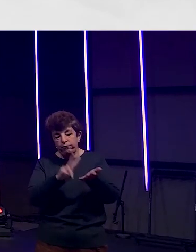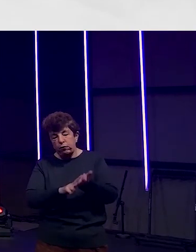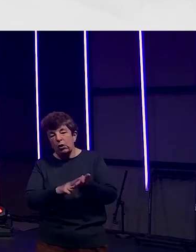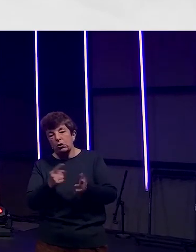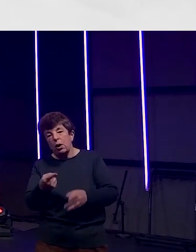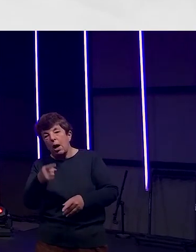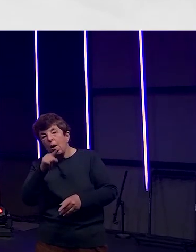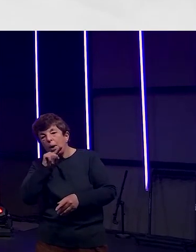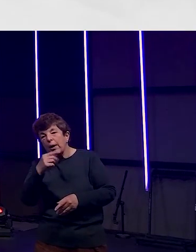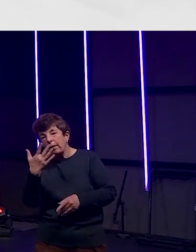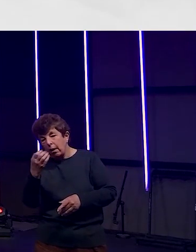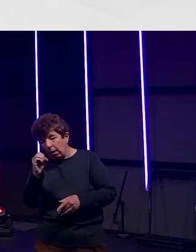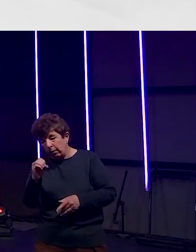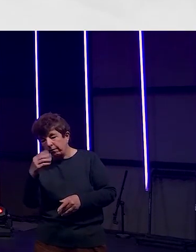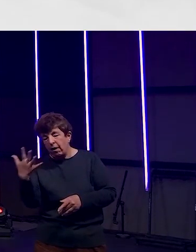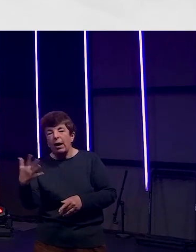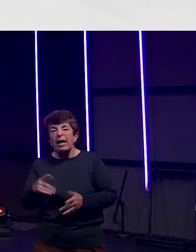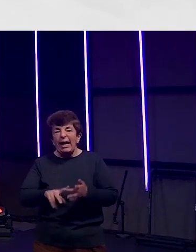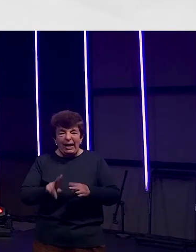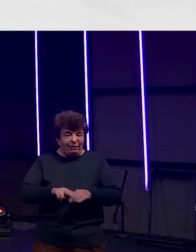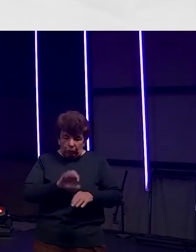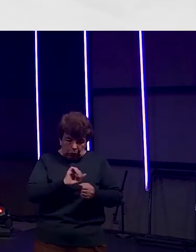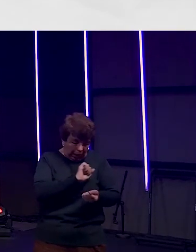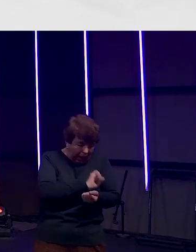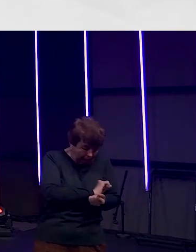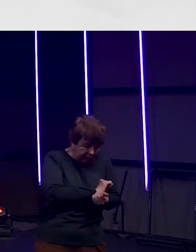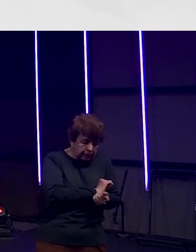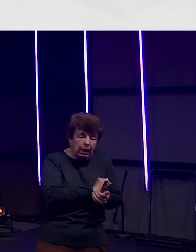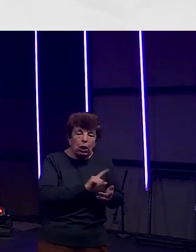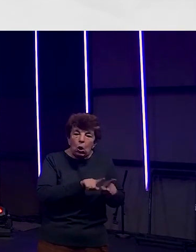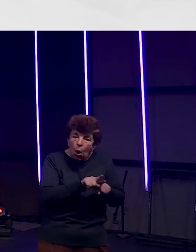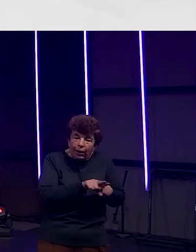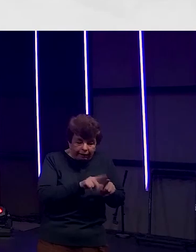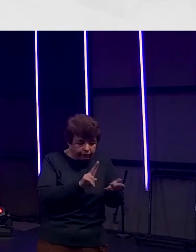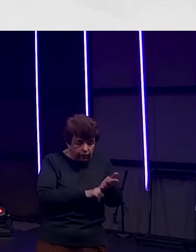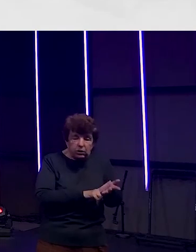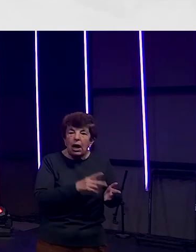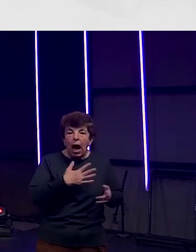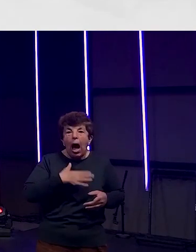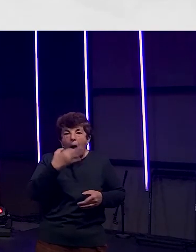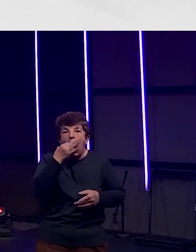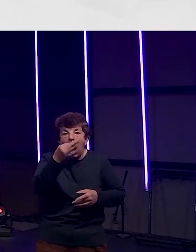If you're not in the habit of memorising verses in the Bible then I'd ask you to think